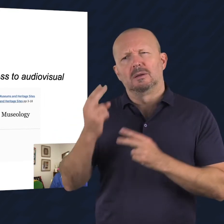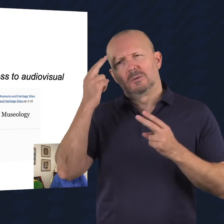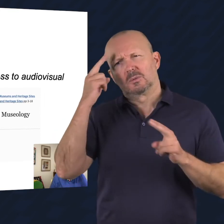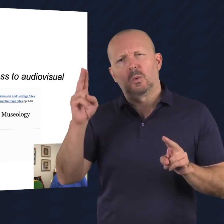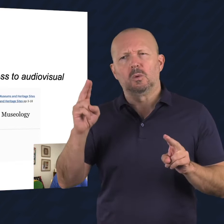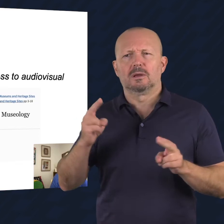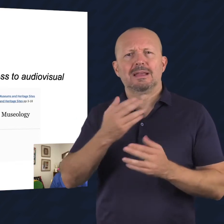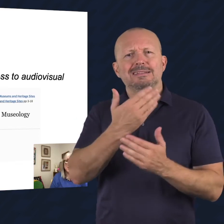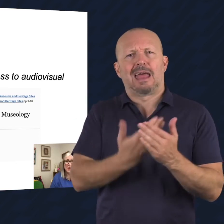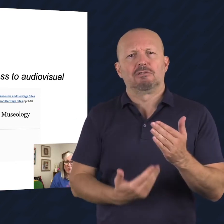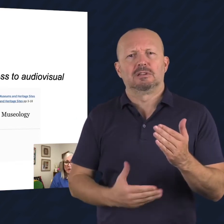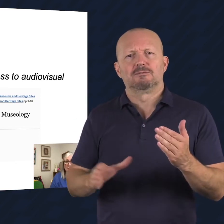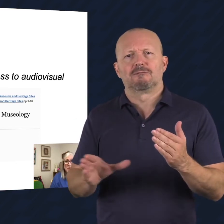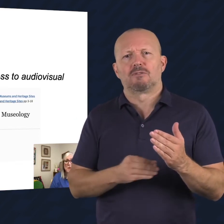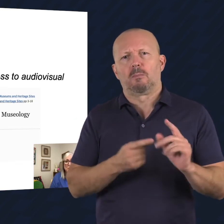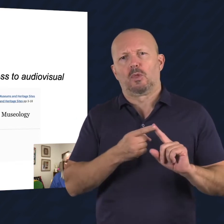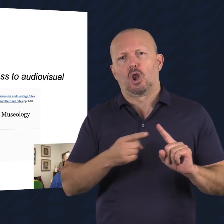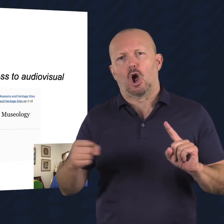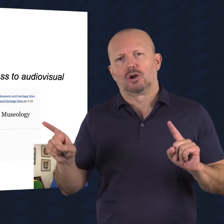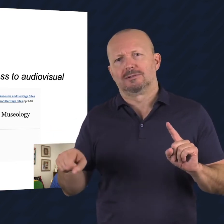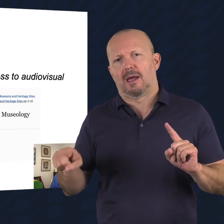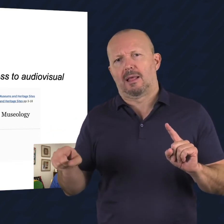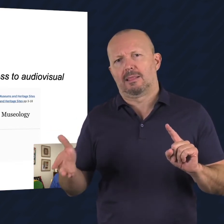technologies called 'Narratives from the Long Tail'.